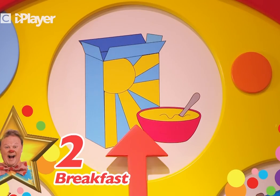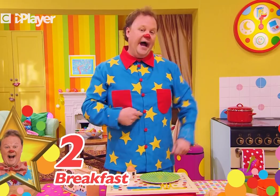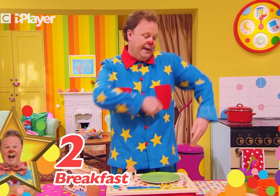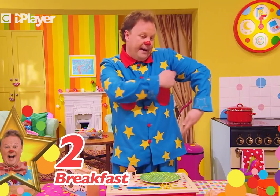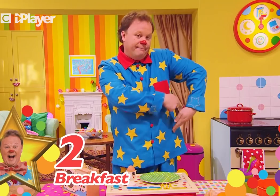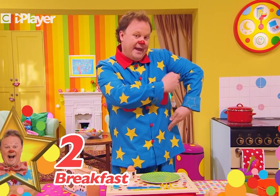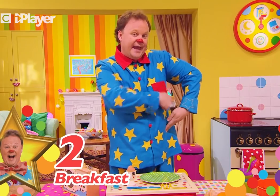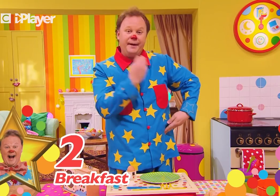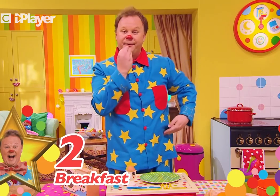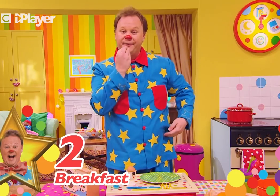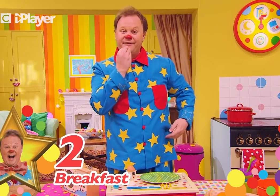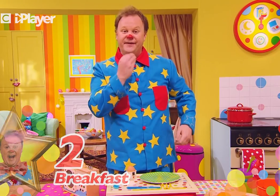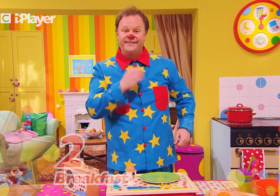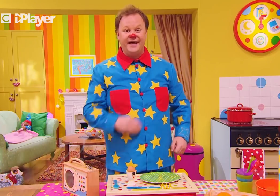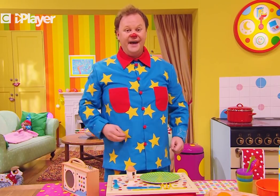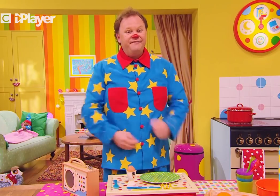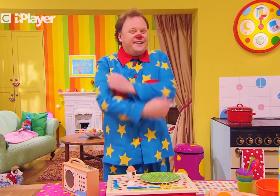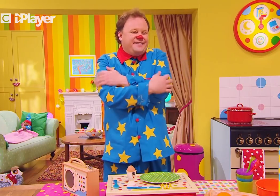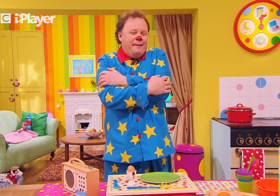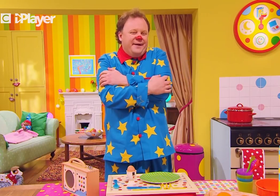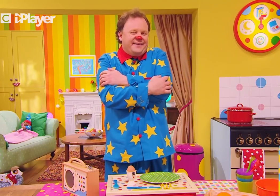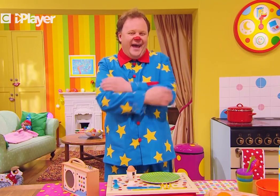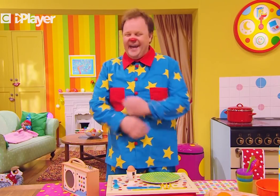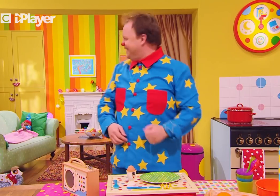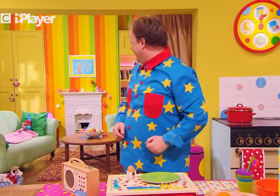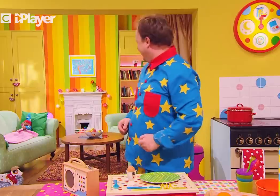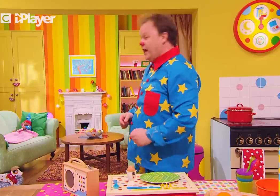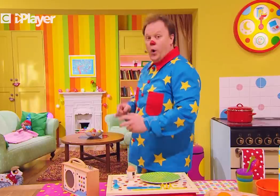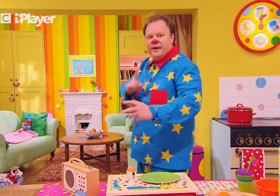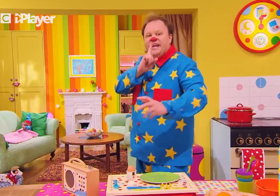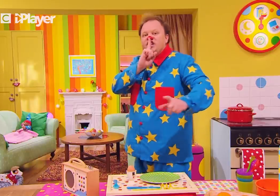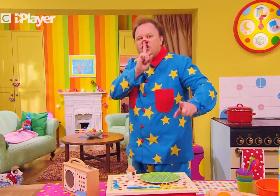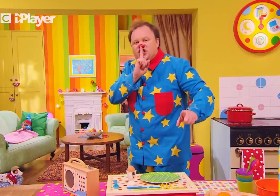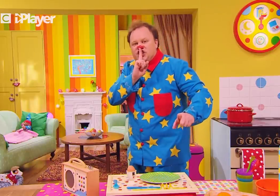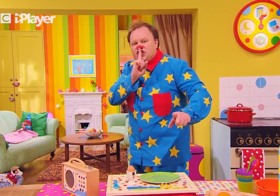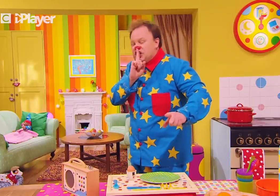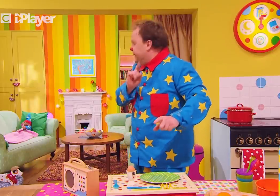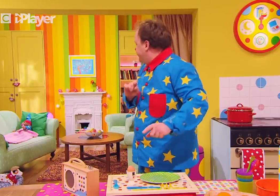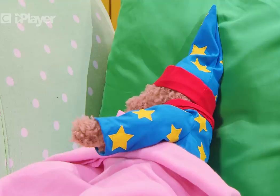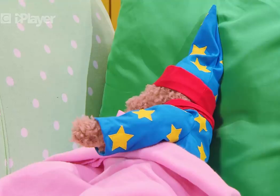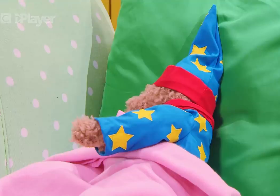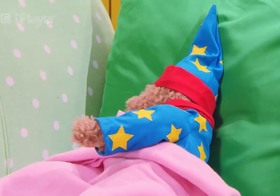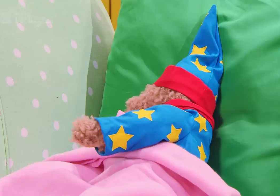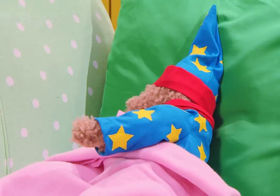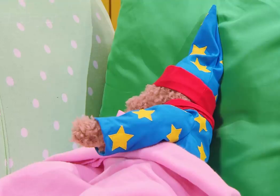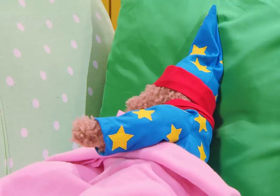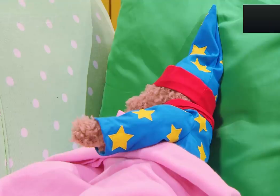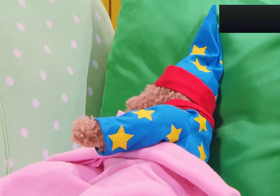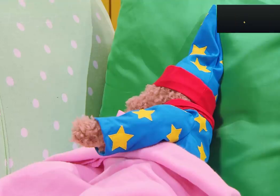i'm making breakfast for tumble ted oh but shh he's still